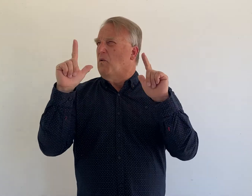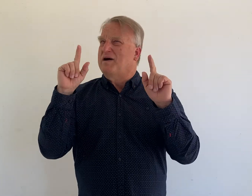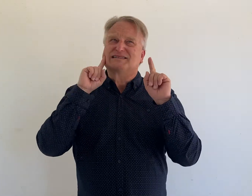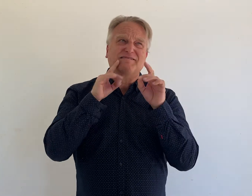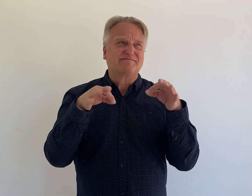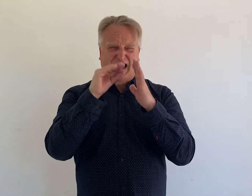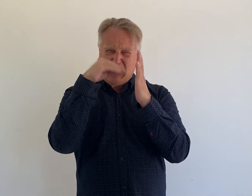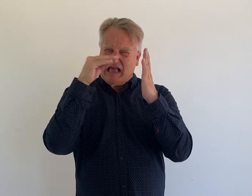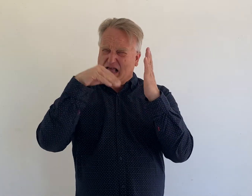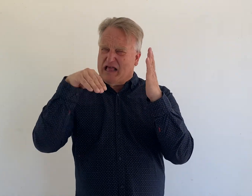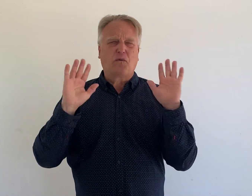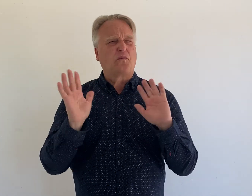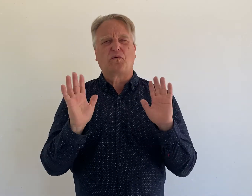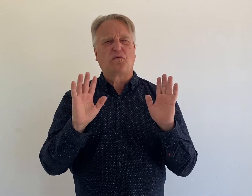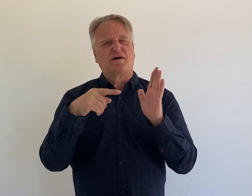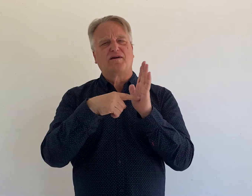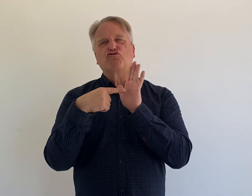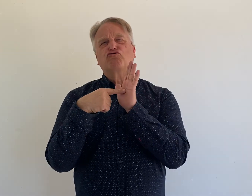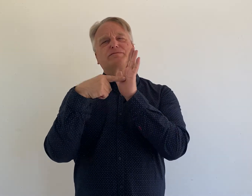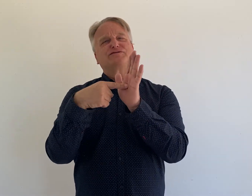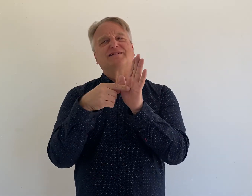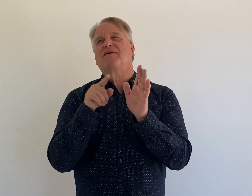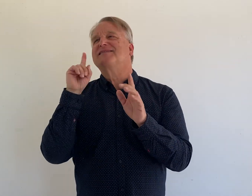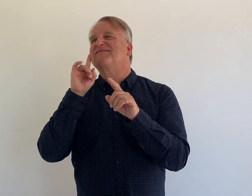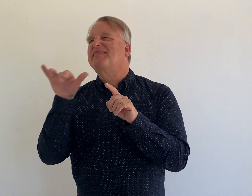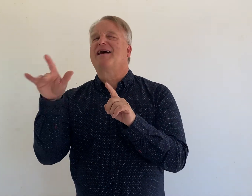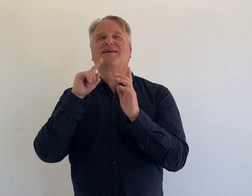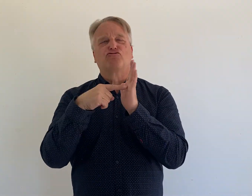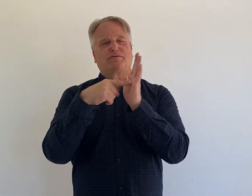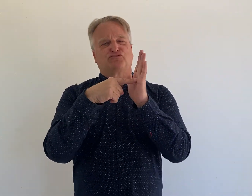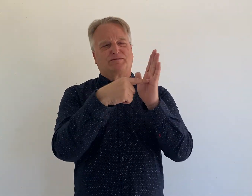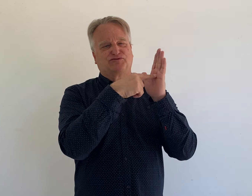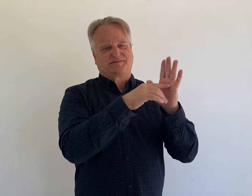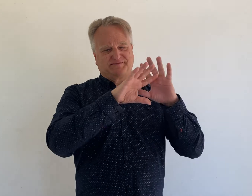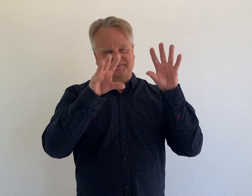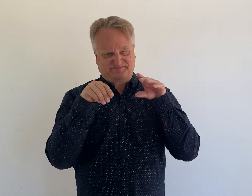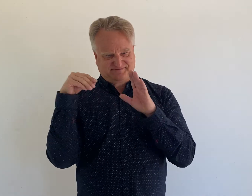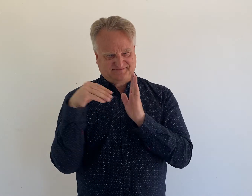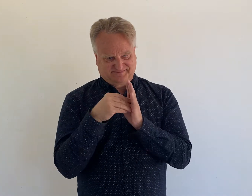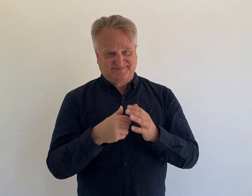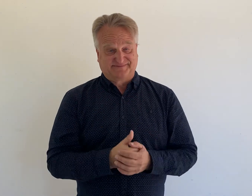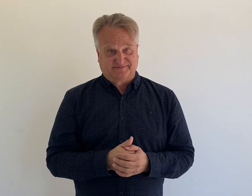Rather, the individuals named in this book were selected to provide readers with a broad sense of the contributions that have been made by the Deaf community as a whole.